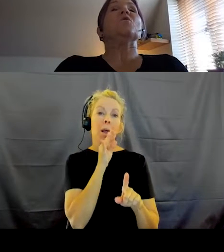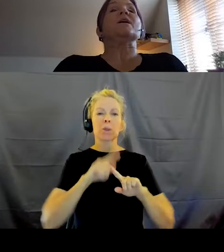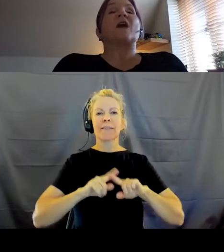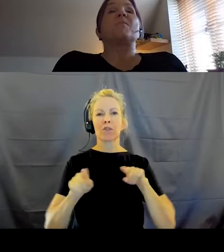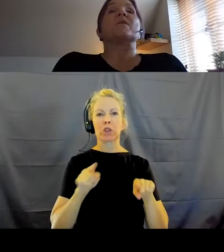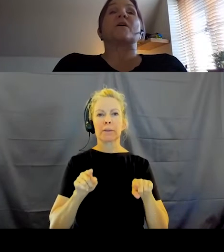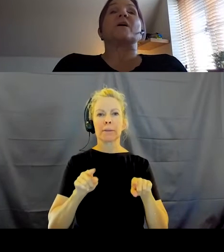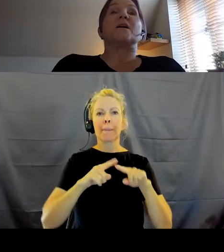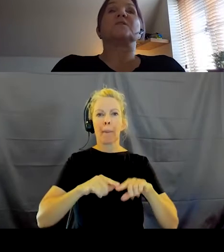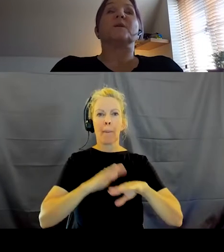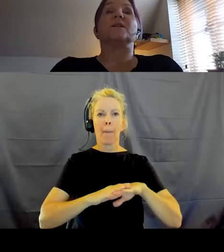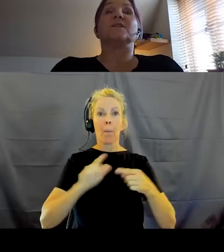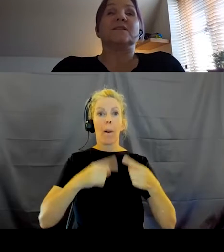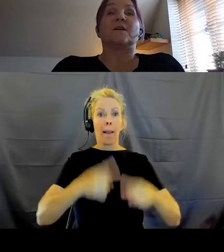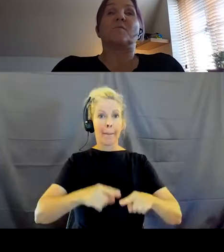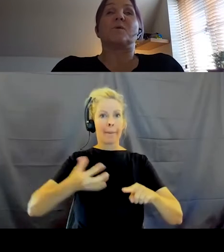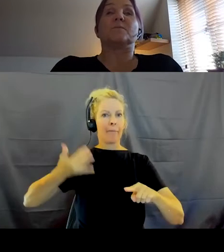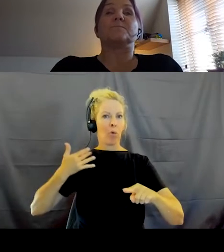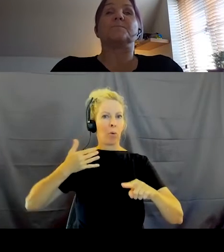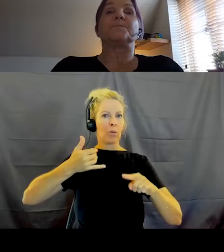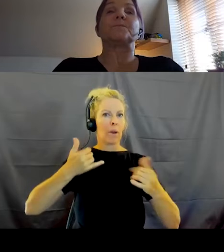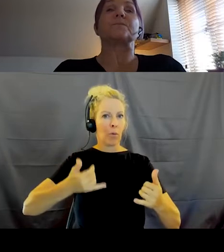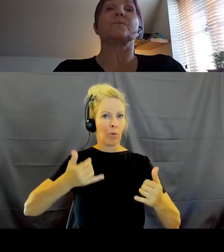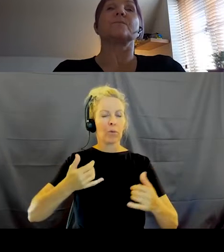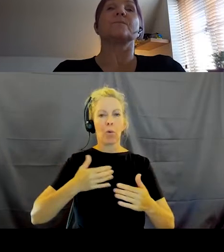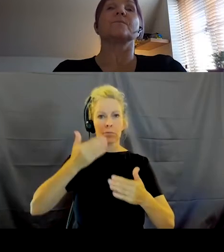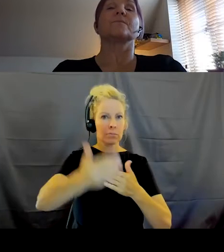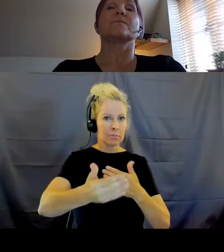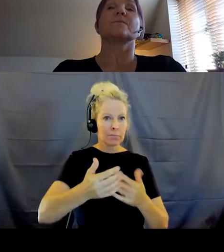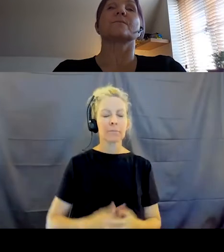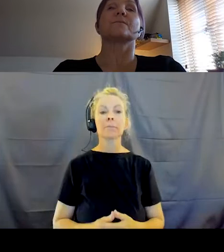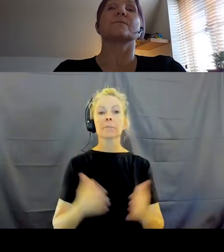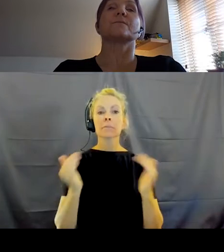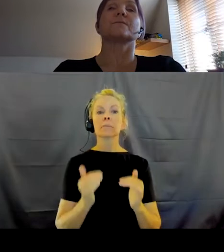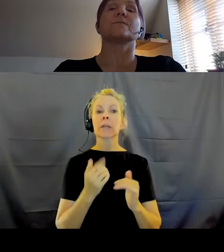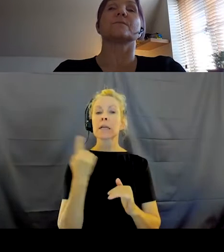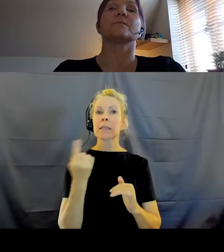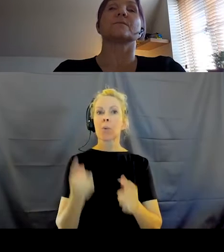not always ask happen such as this example. >> Someone gave me flowers tied with a bow,